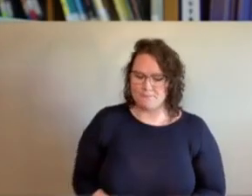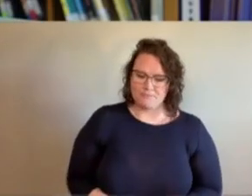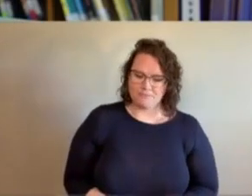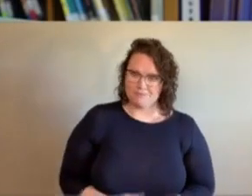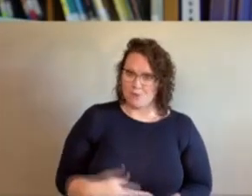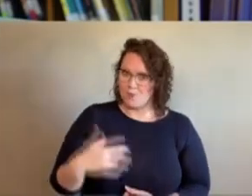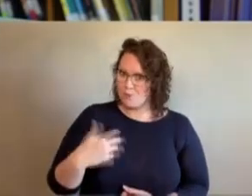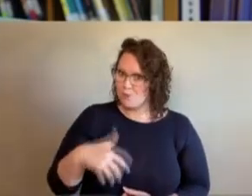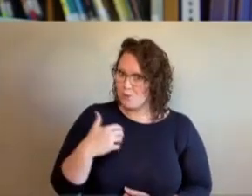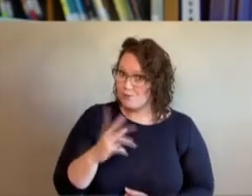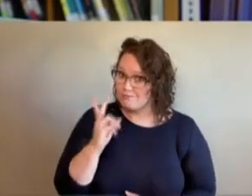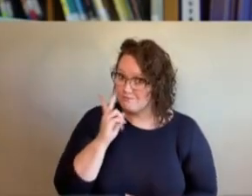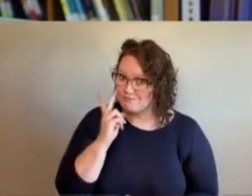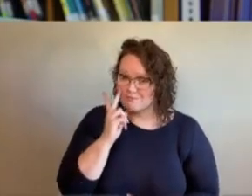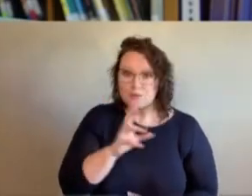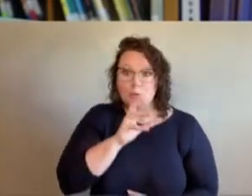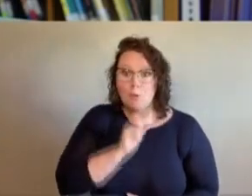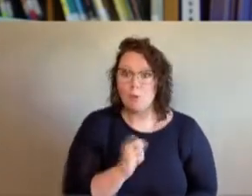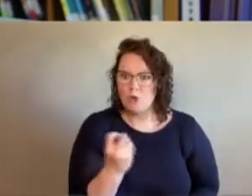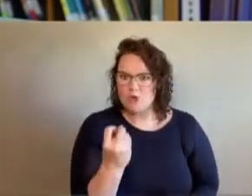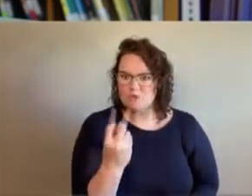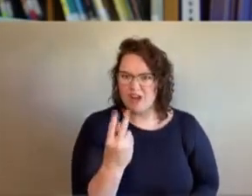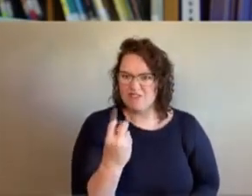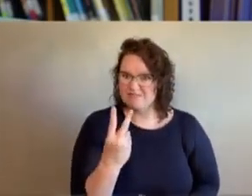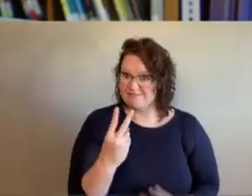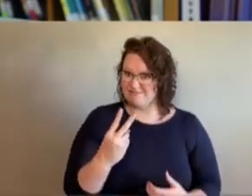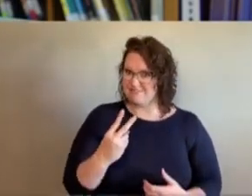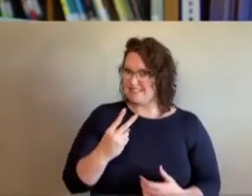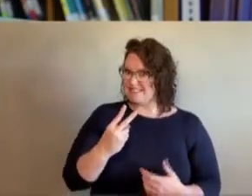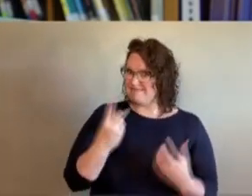a pirate alive who wouldn't carry hihis